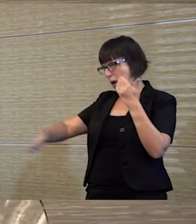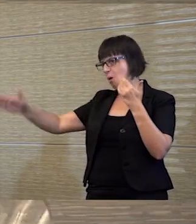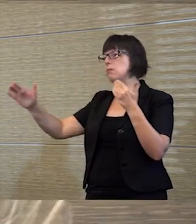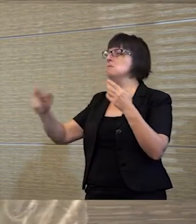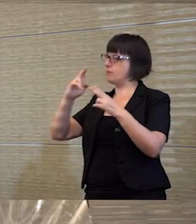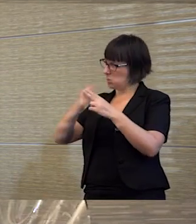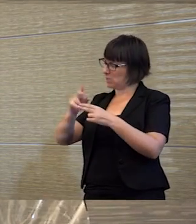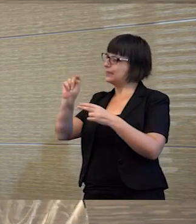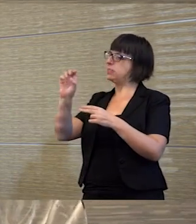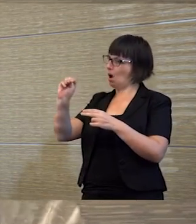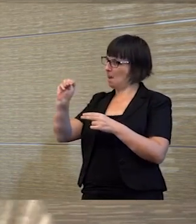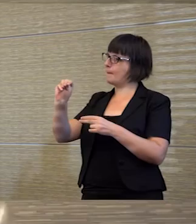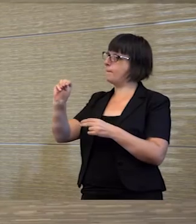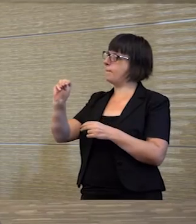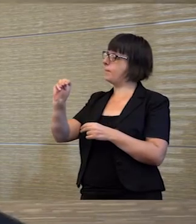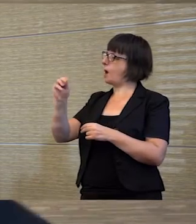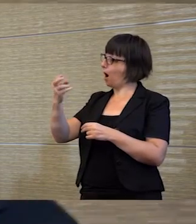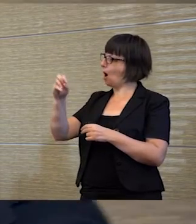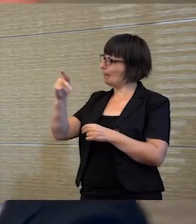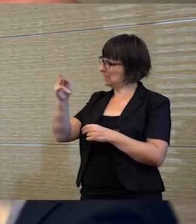out will be known as the Thomas Hopkins Access Award.